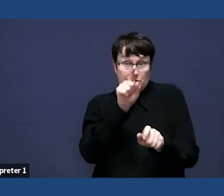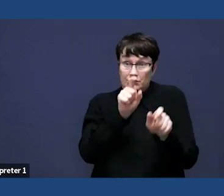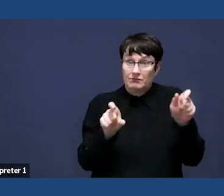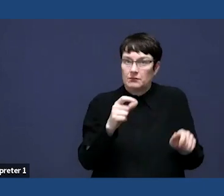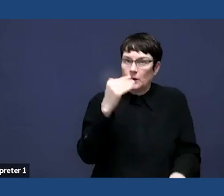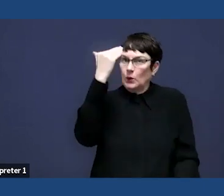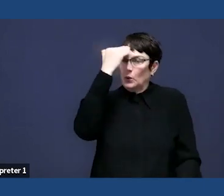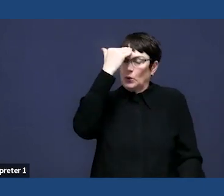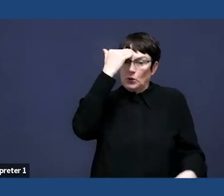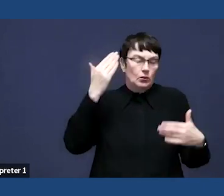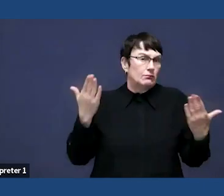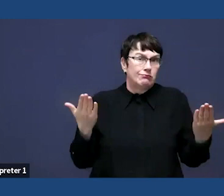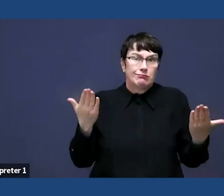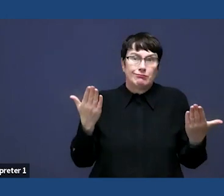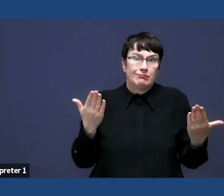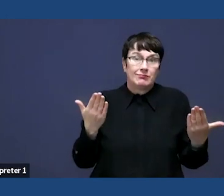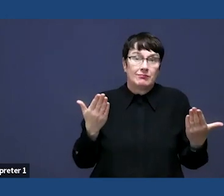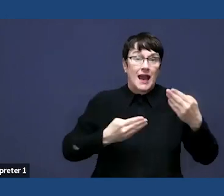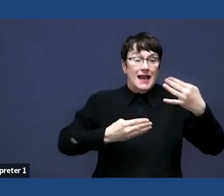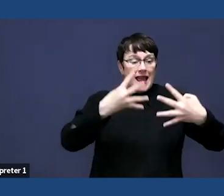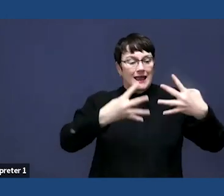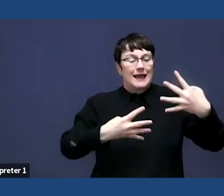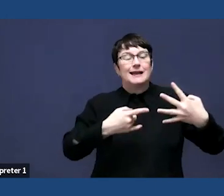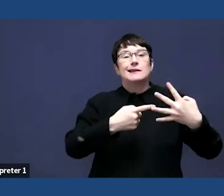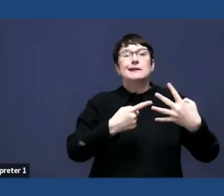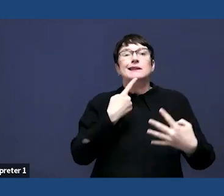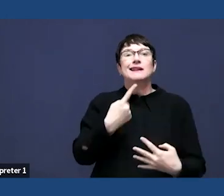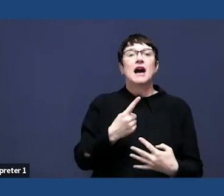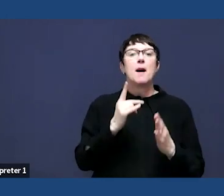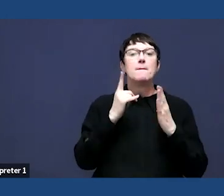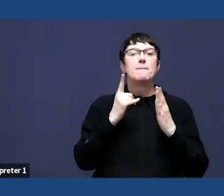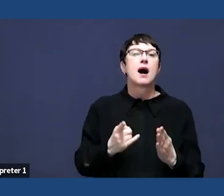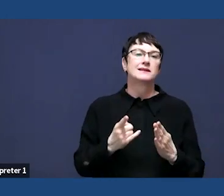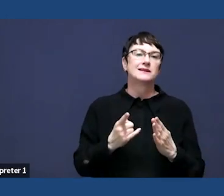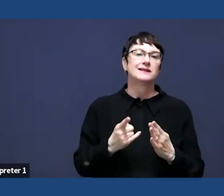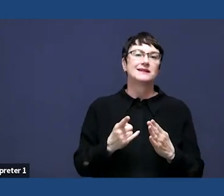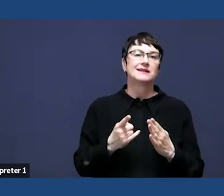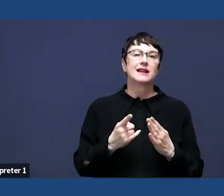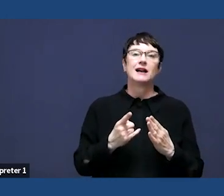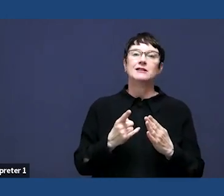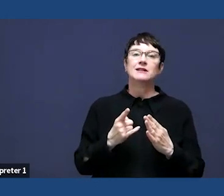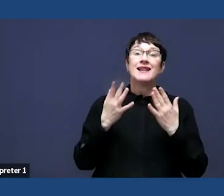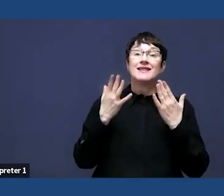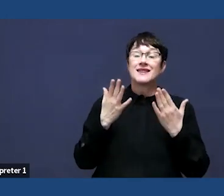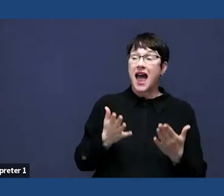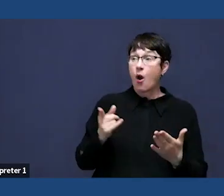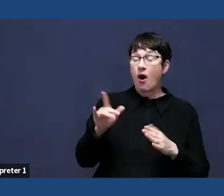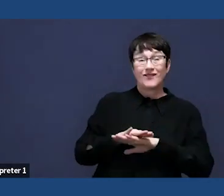So, again, it's not just about supporting without preventive education to the seniors.